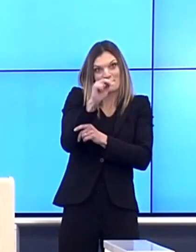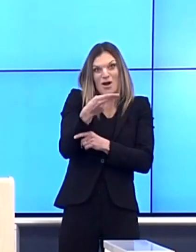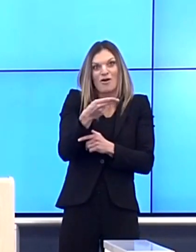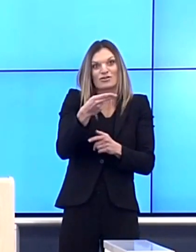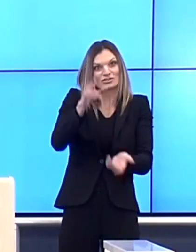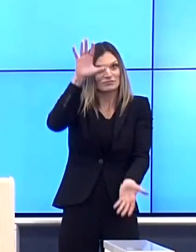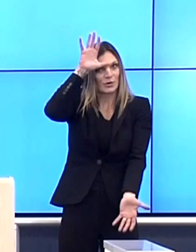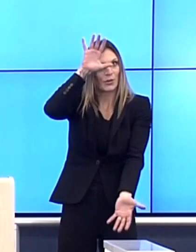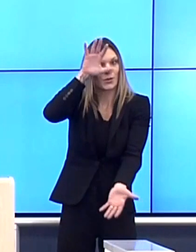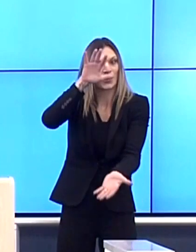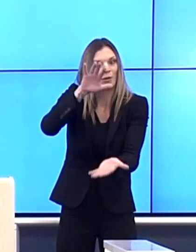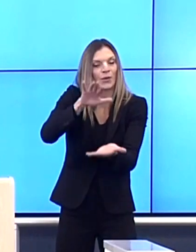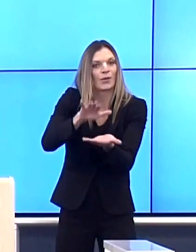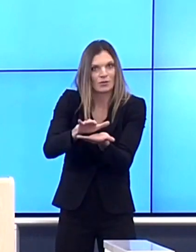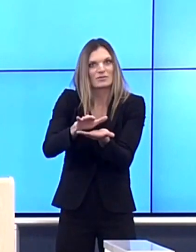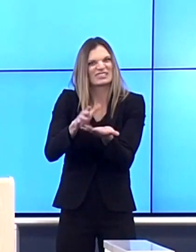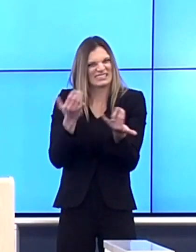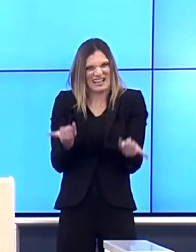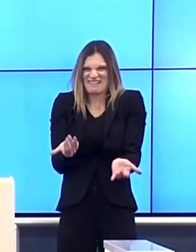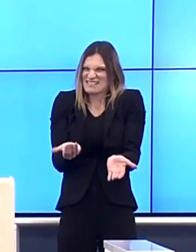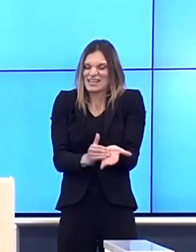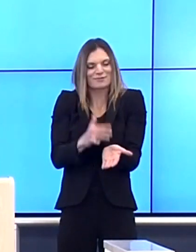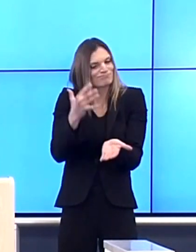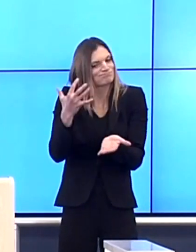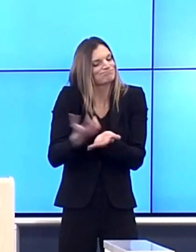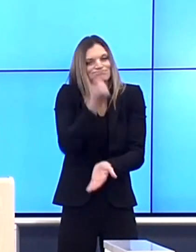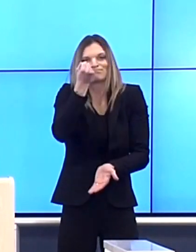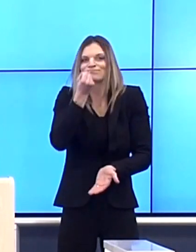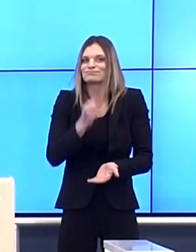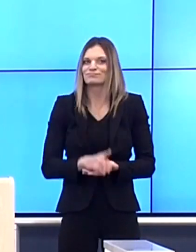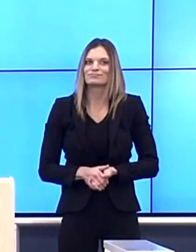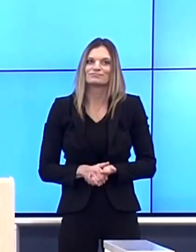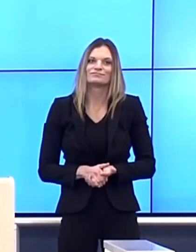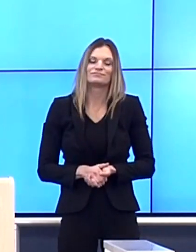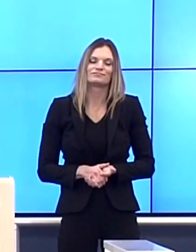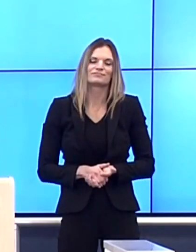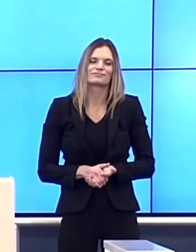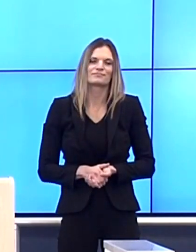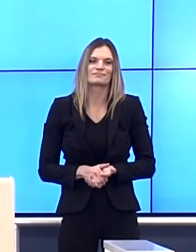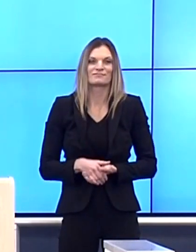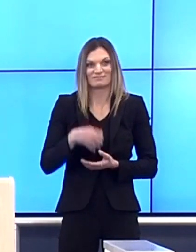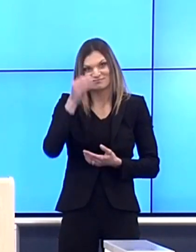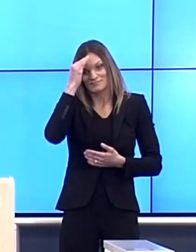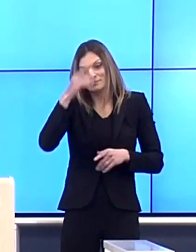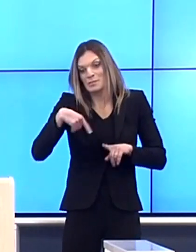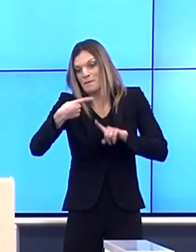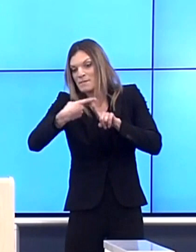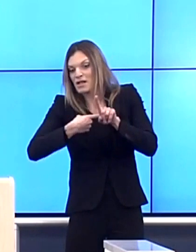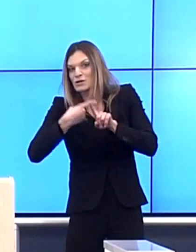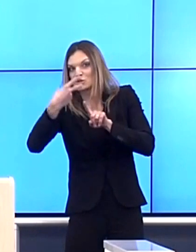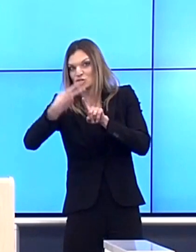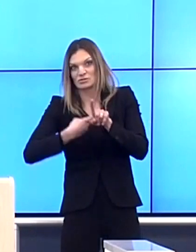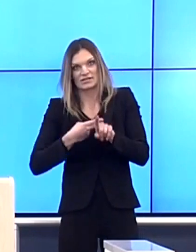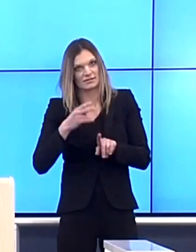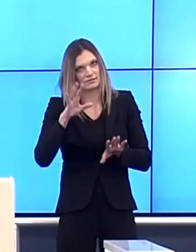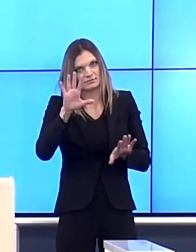SO LET’S CHALLENGE THE ENERGY THAT WE HAD THIS SPRING WHEN WE THAT WE HAD THIS SPRING WHEN WE STOPPED THE CURVE. STOPPED THE CURVE. THIS IS GOING BE A TOUGH COUPLE